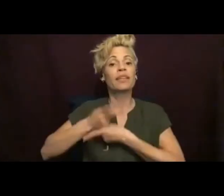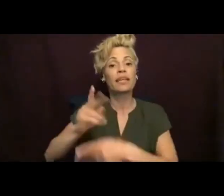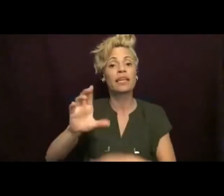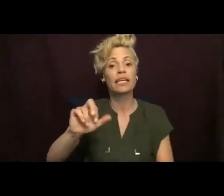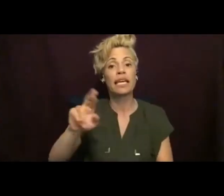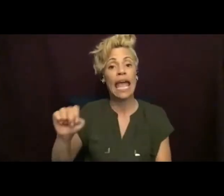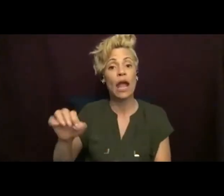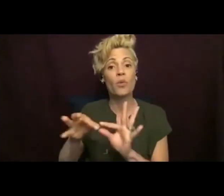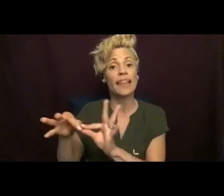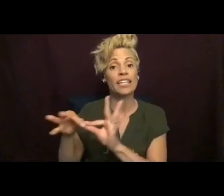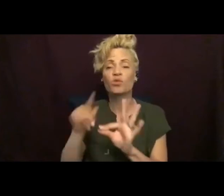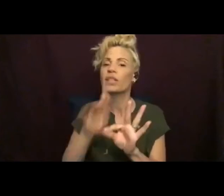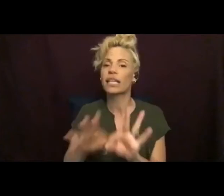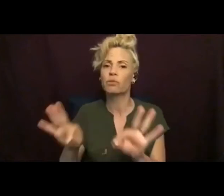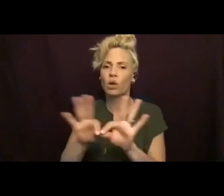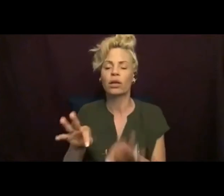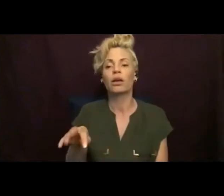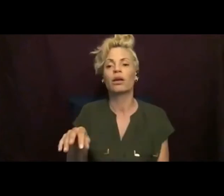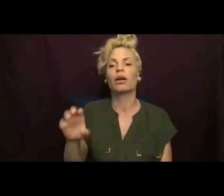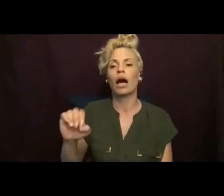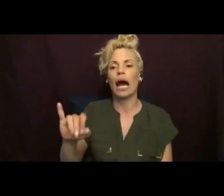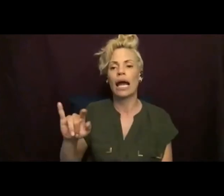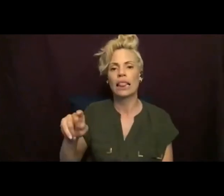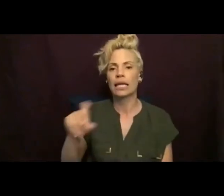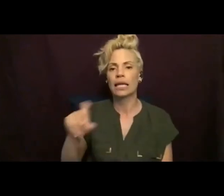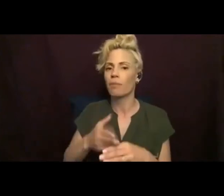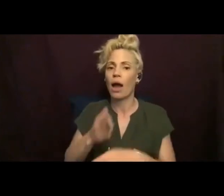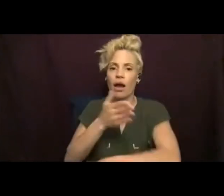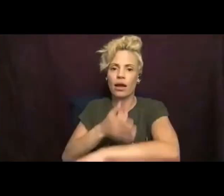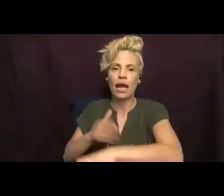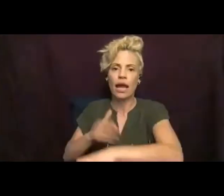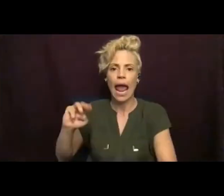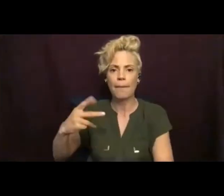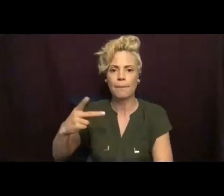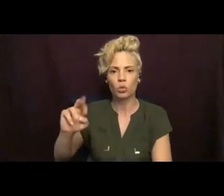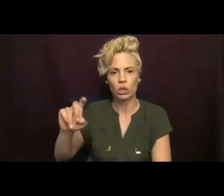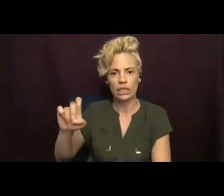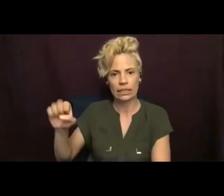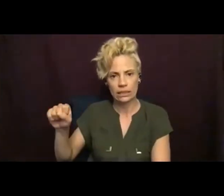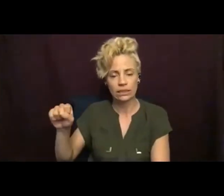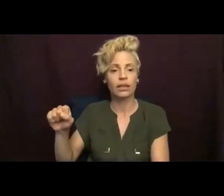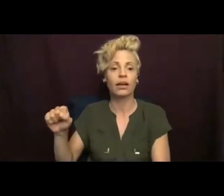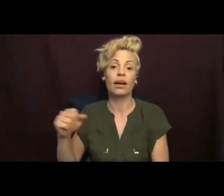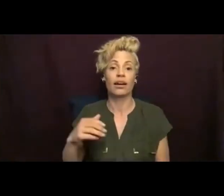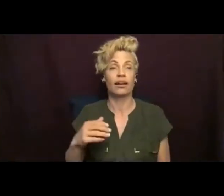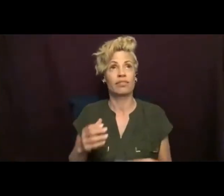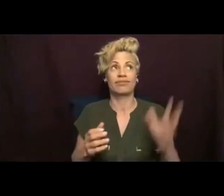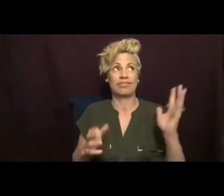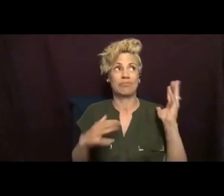Eileen brought up amputees and stories about amputees. In my like PhD life and spending a lot of time